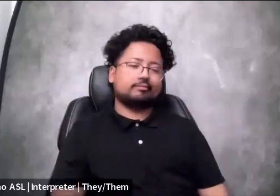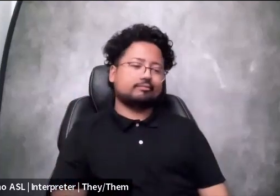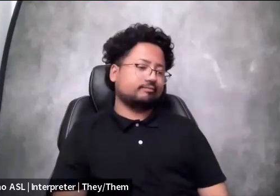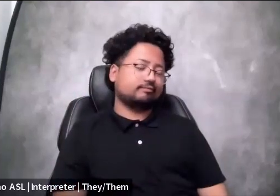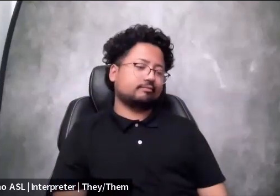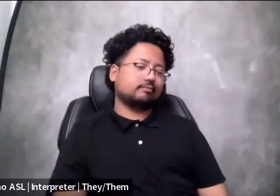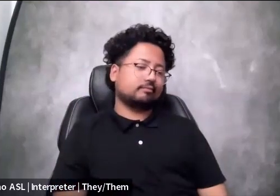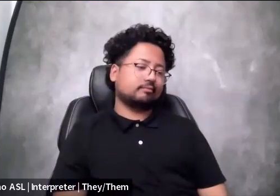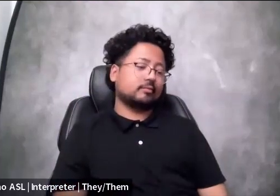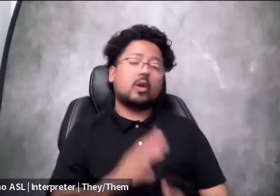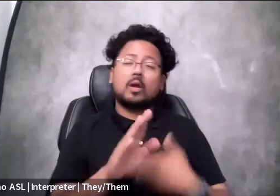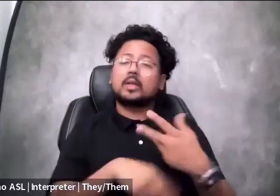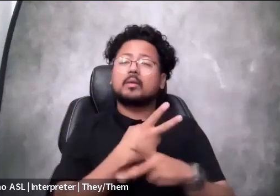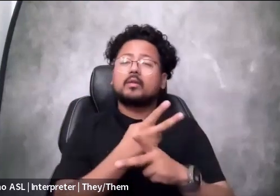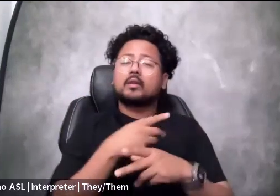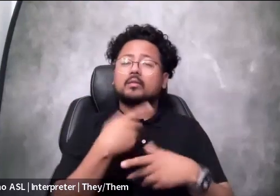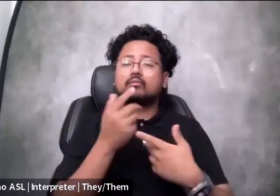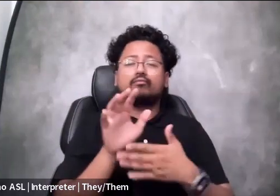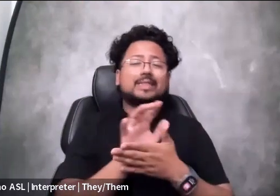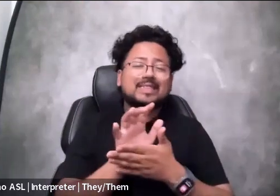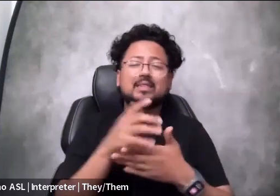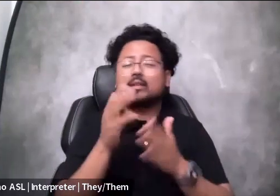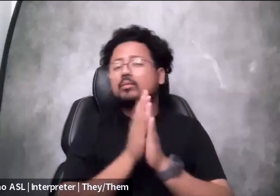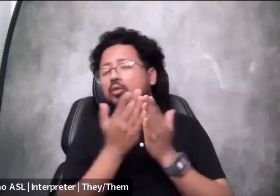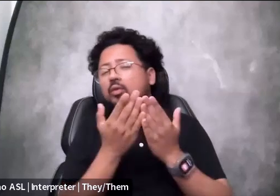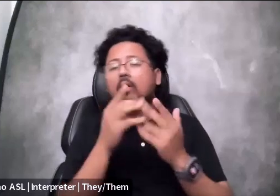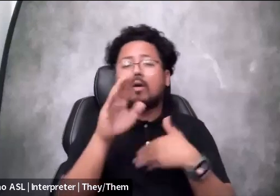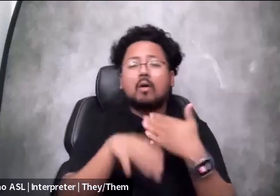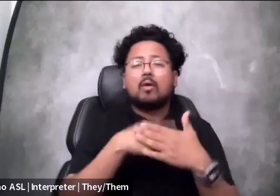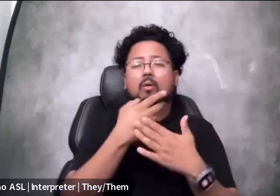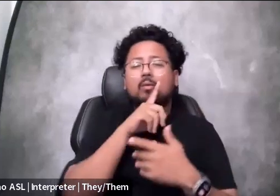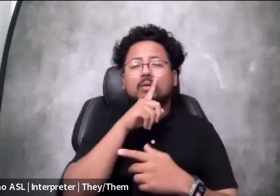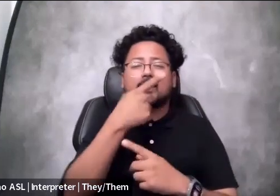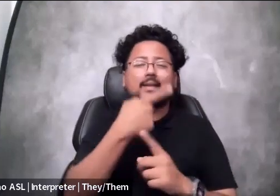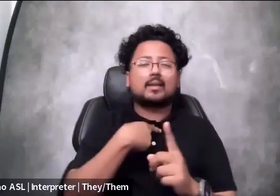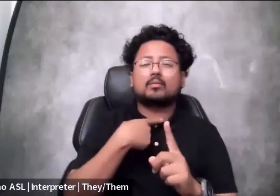media, but especially with protagonists in kids books, is that